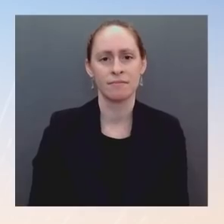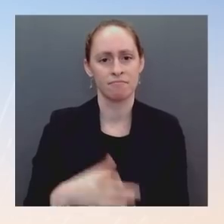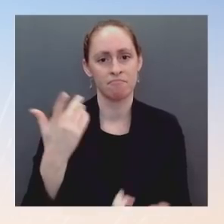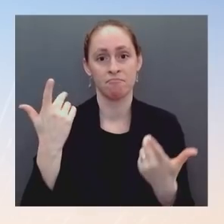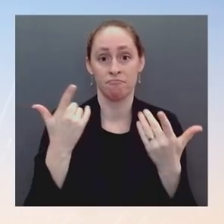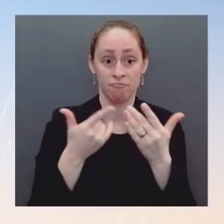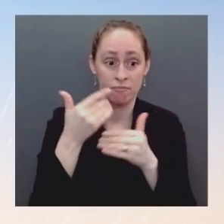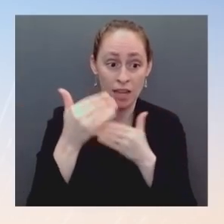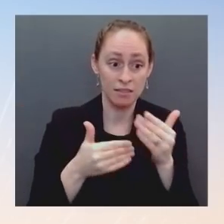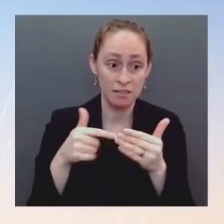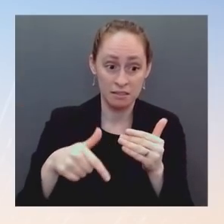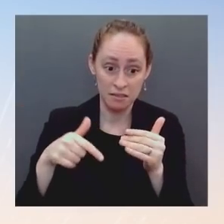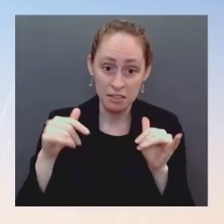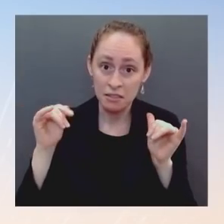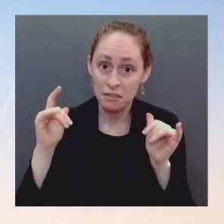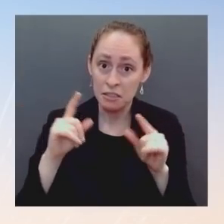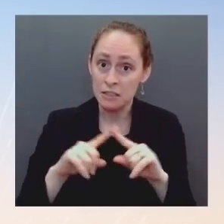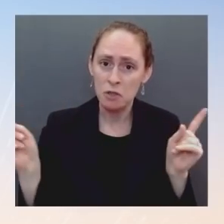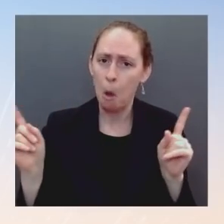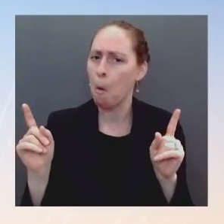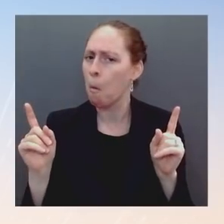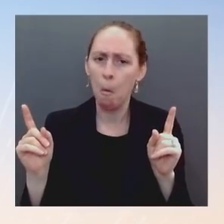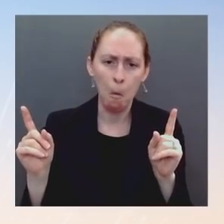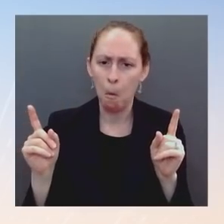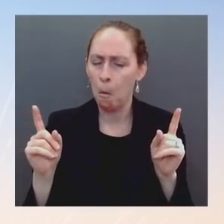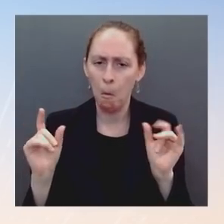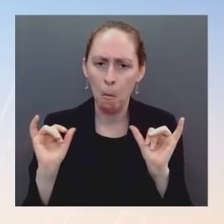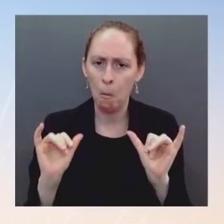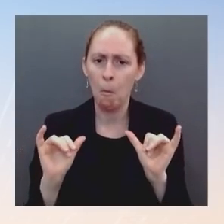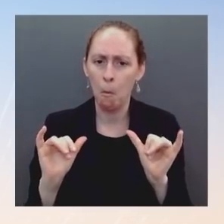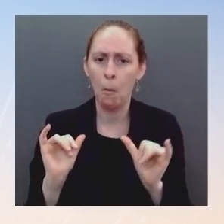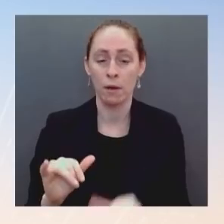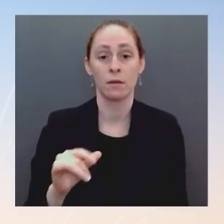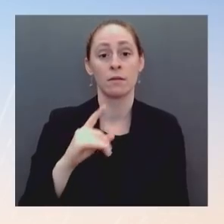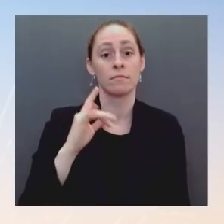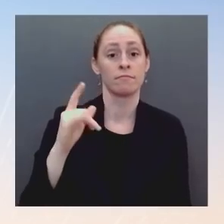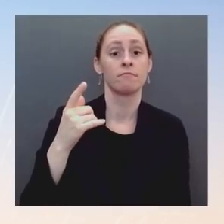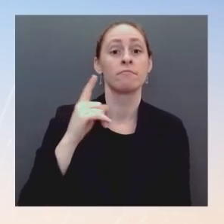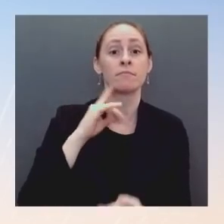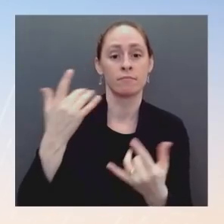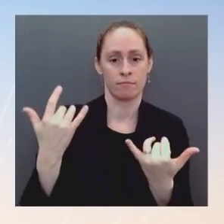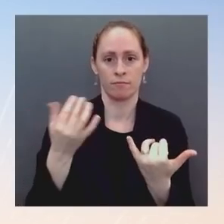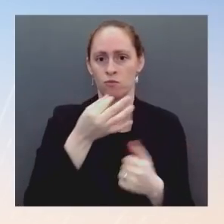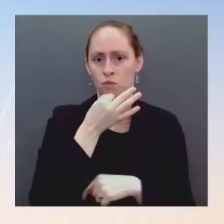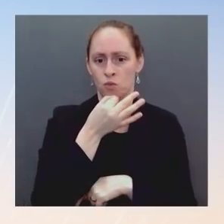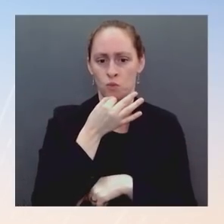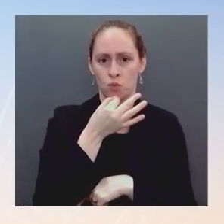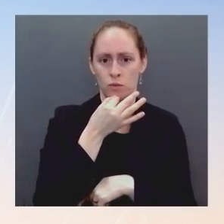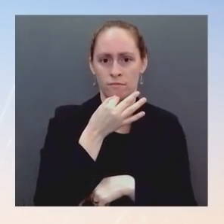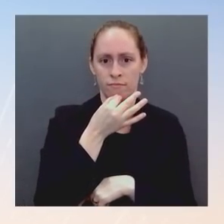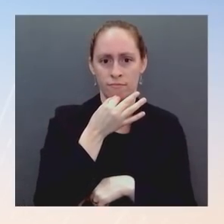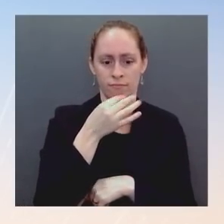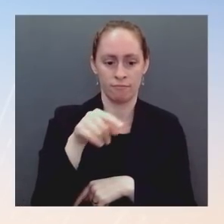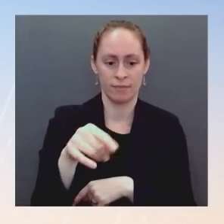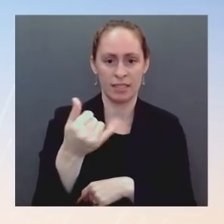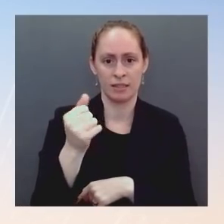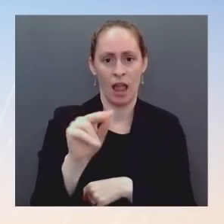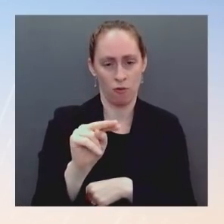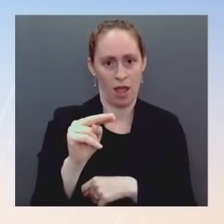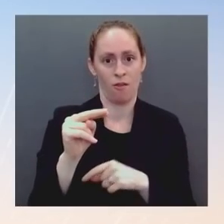for January on Friday. The way the jobs numbers are calculated is: Every month is -- there are -- is calculated --